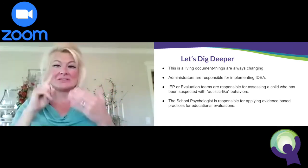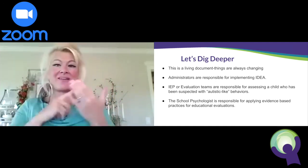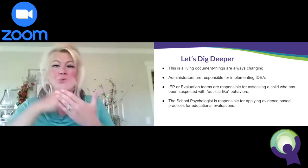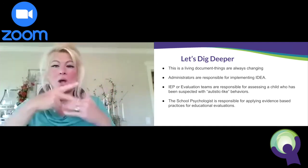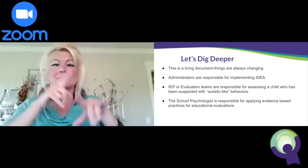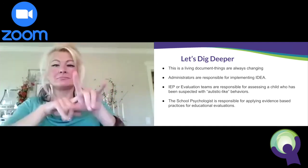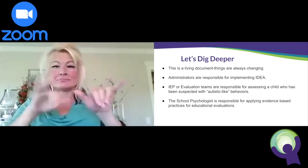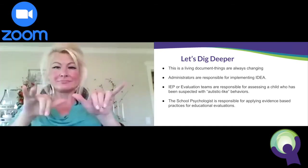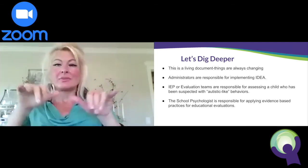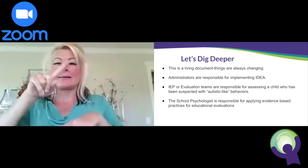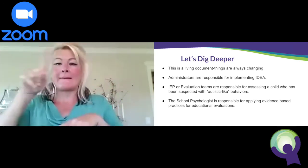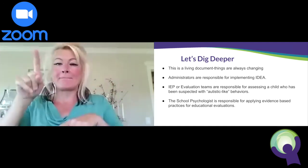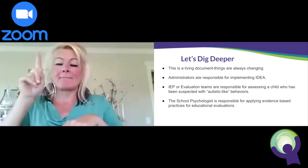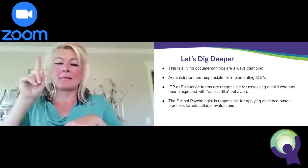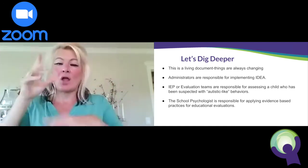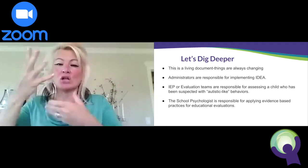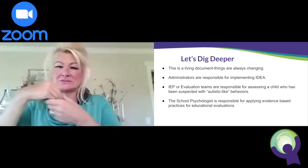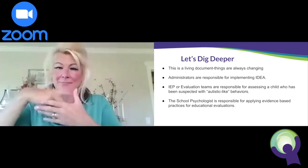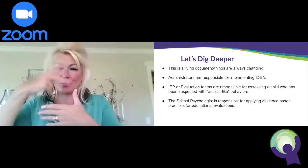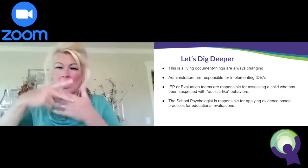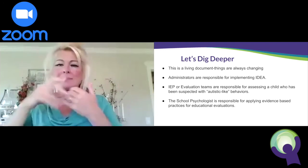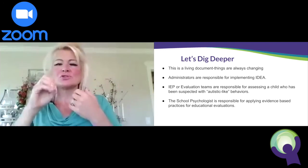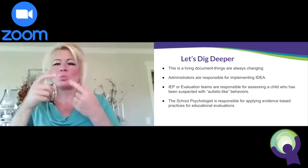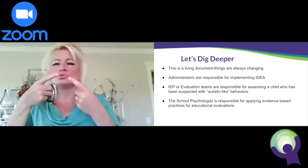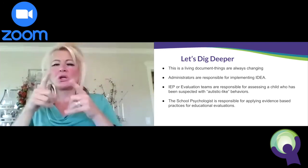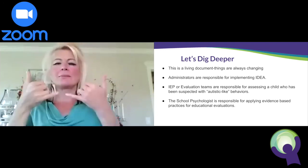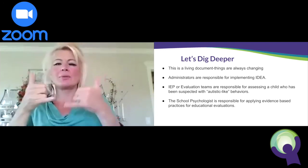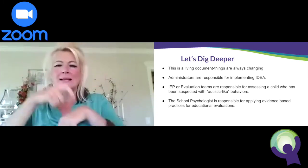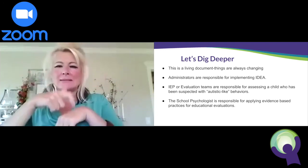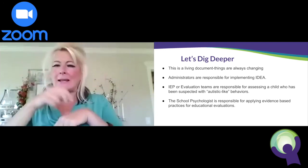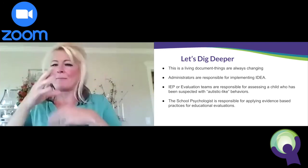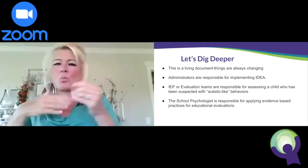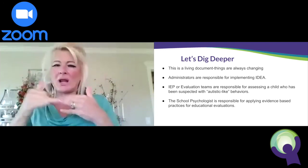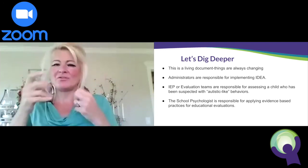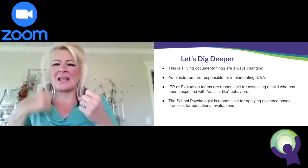a hearing school that has an autism program and a deaf and hard of hearing program